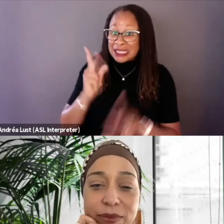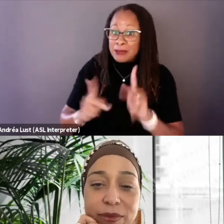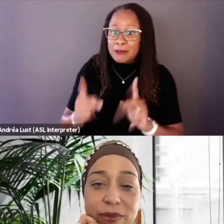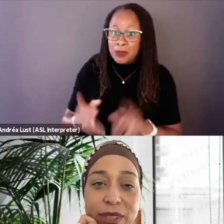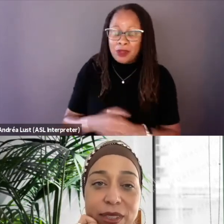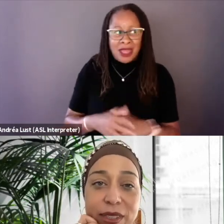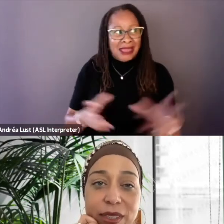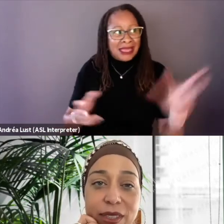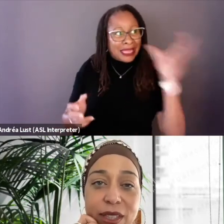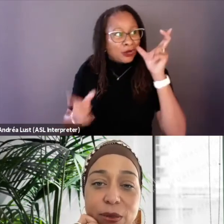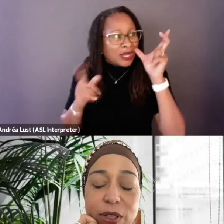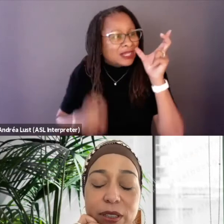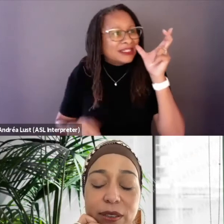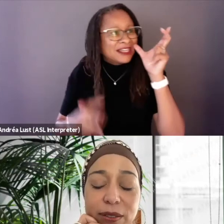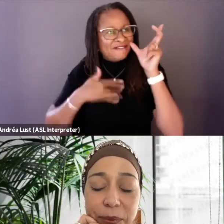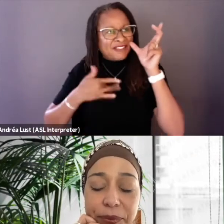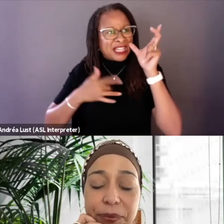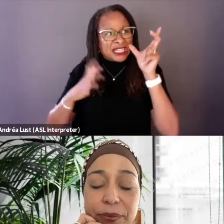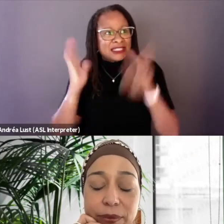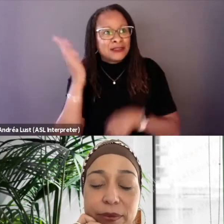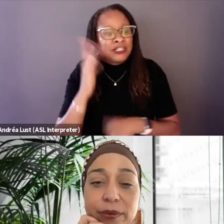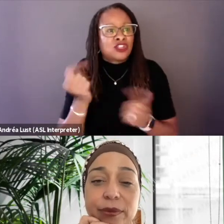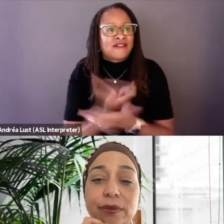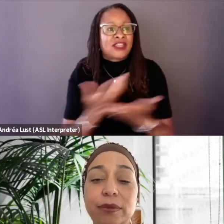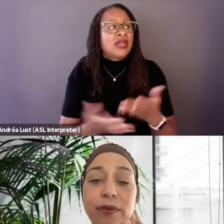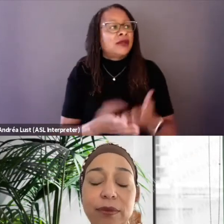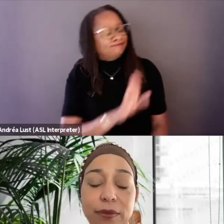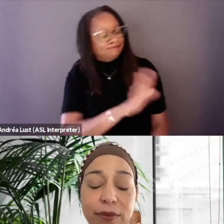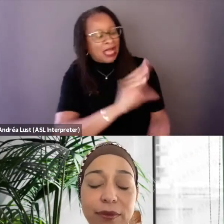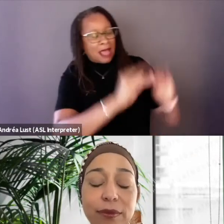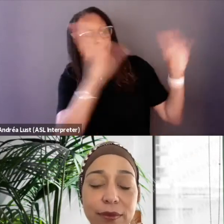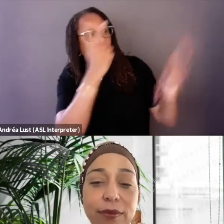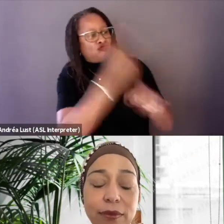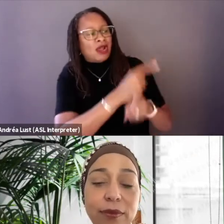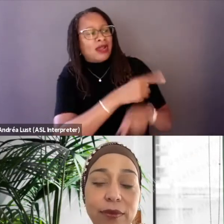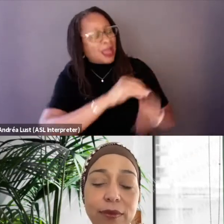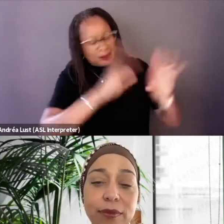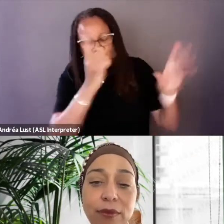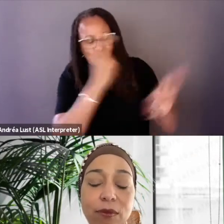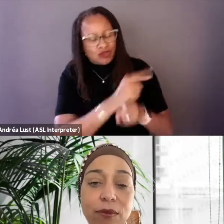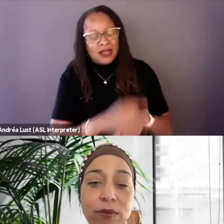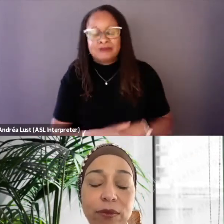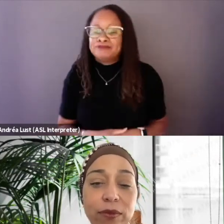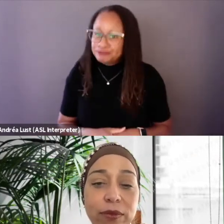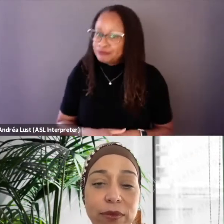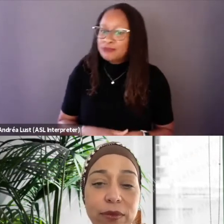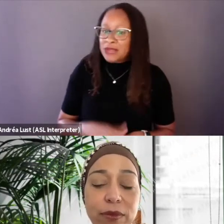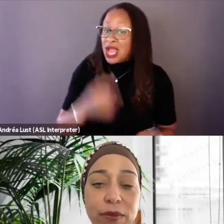feeling this speech and everything. And I was like, you're absolutely right, you know. And I remember him specifically,